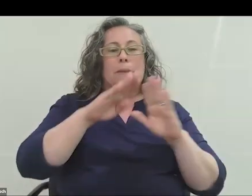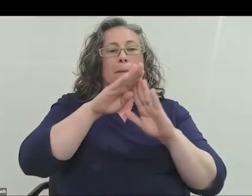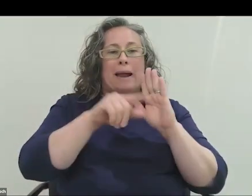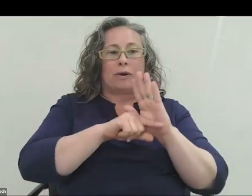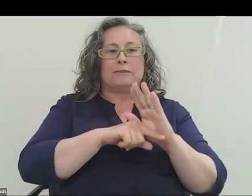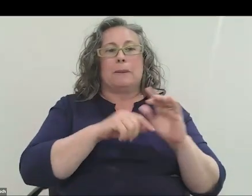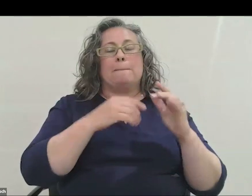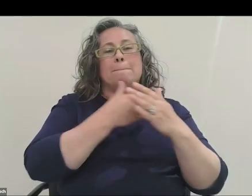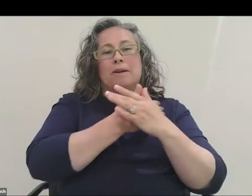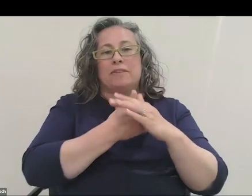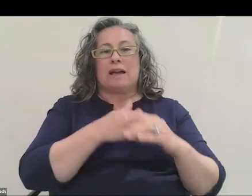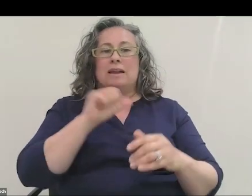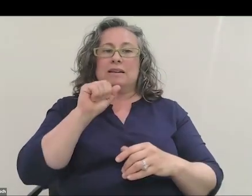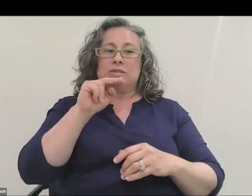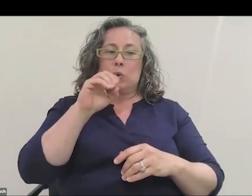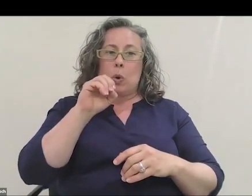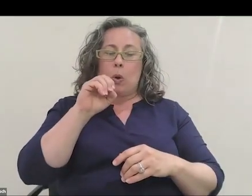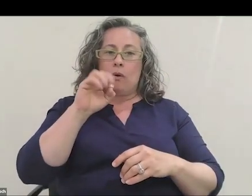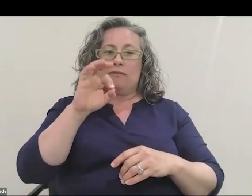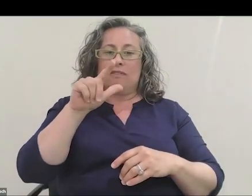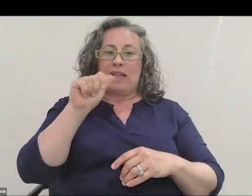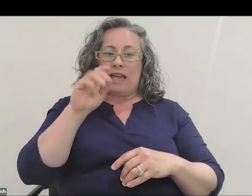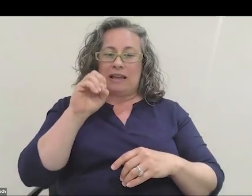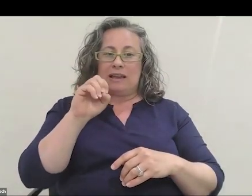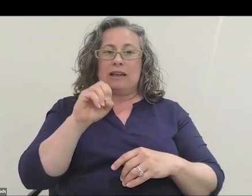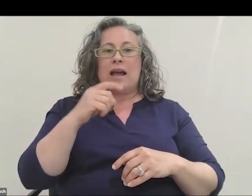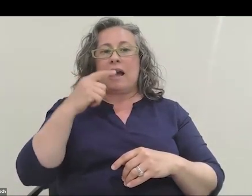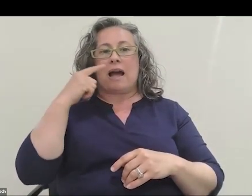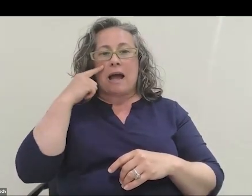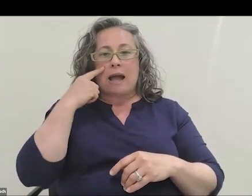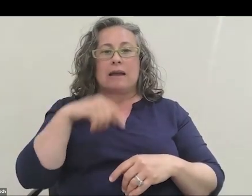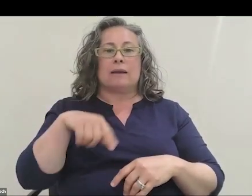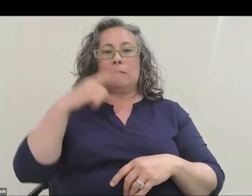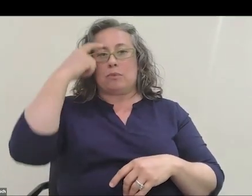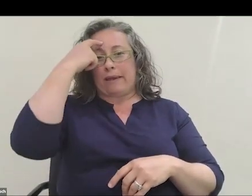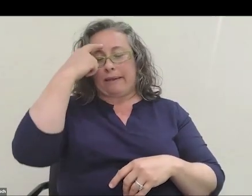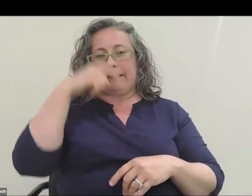snowflake, eye, brain, castle, and even a train.